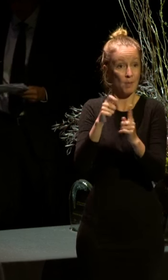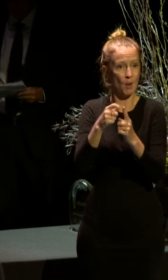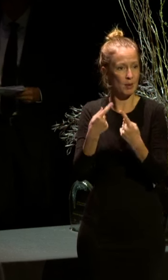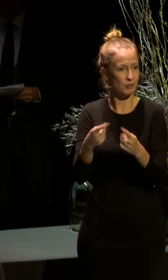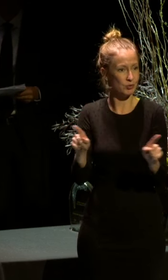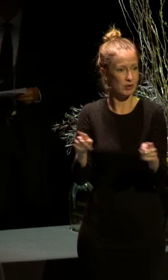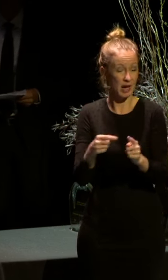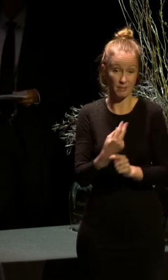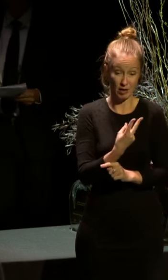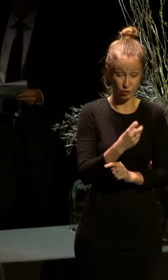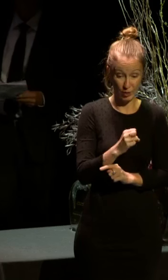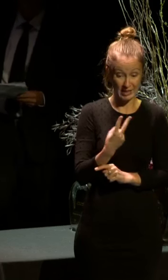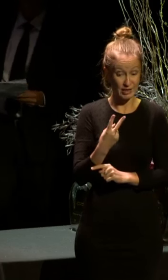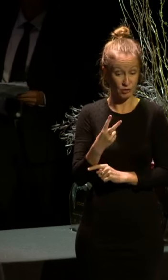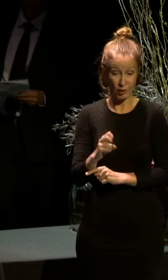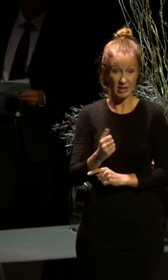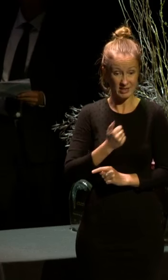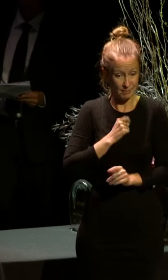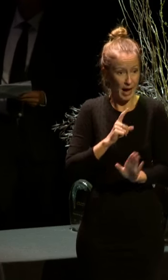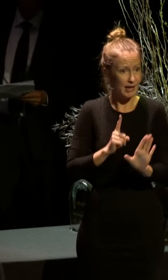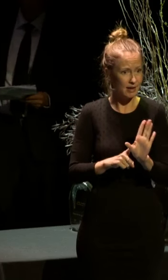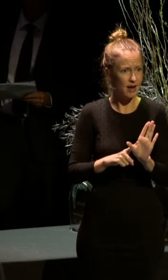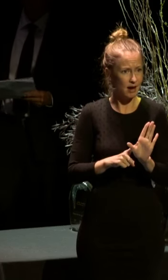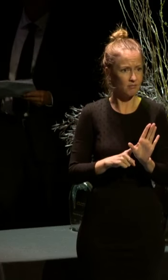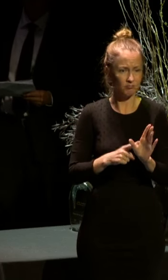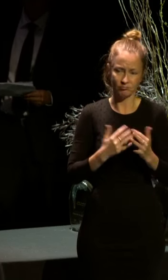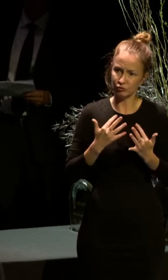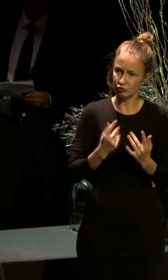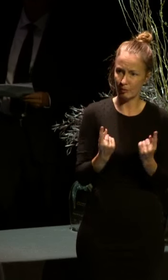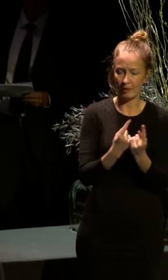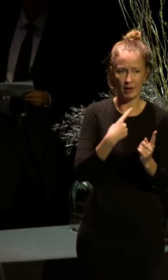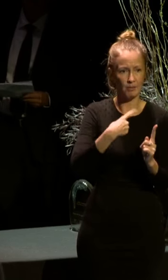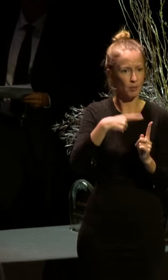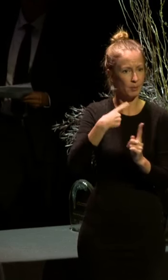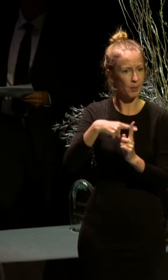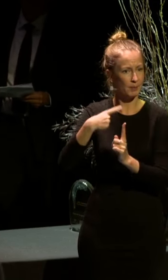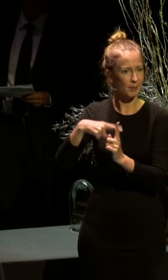Everything is coming up Conway, to quote Sondheim via Milhouse.